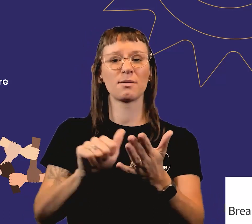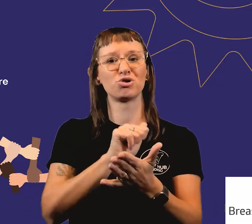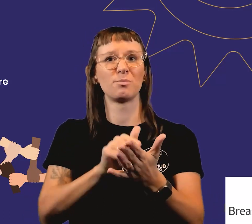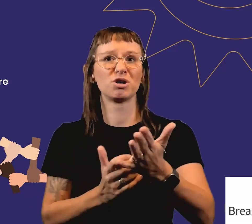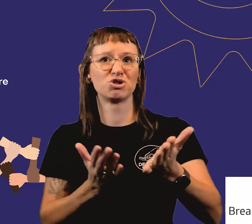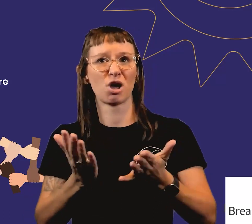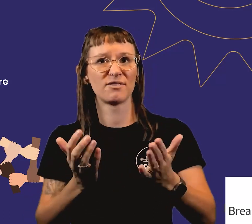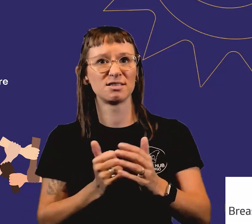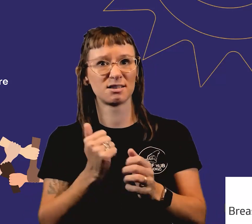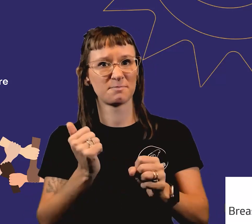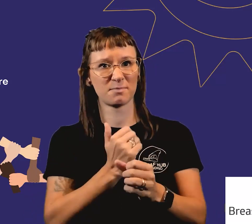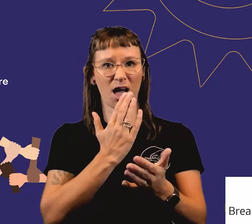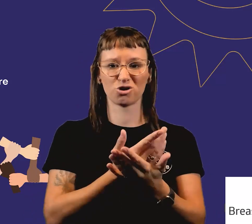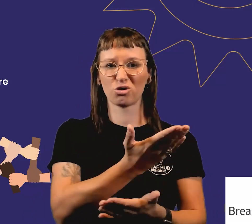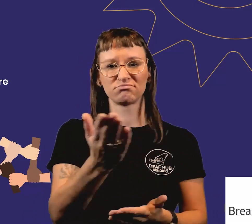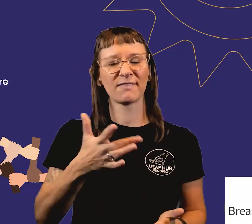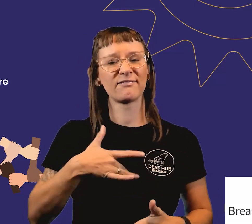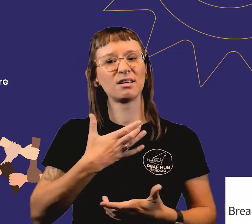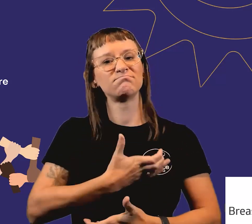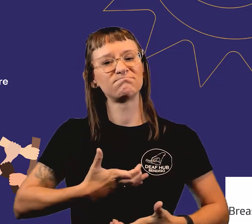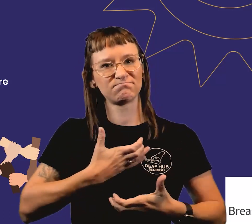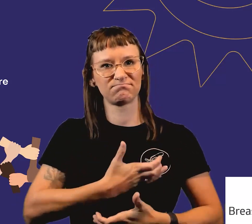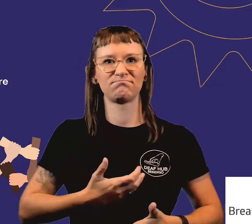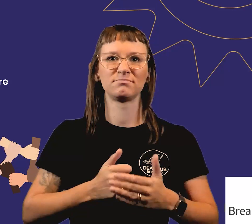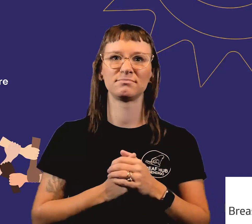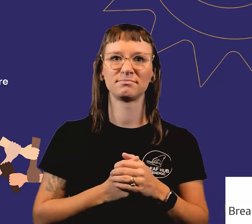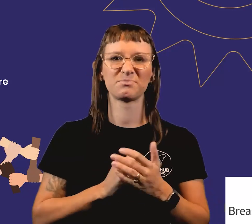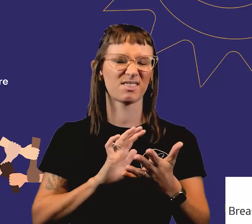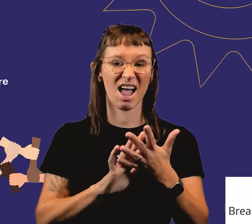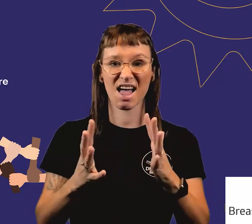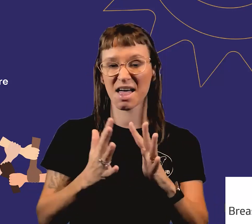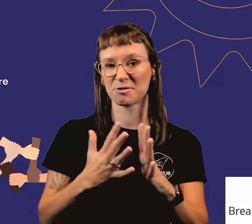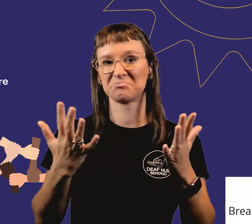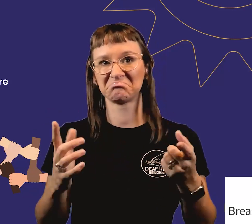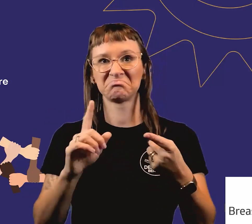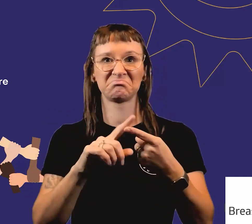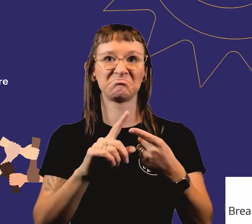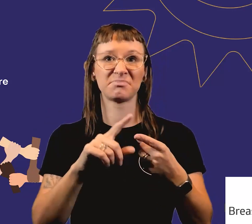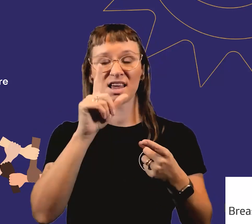we provide culturally appropriate services that are accessible to people from diverse backgrounds.